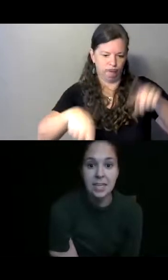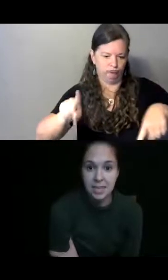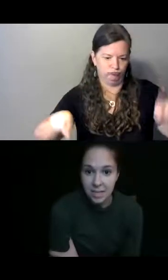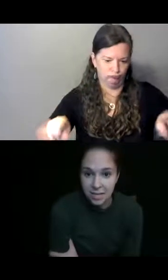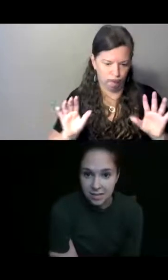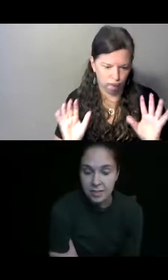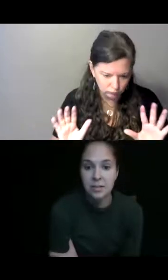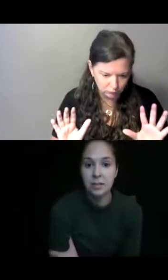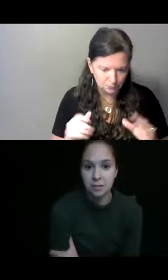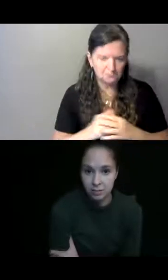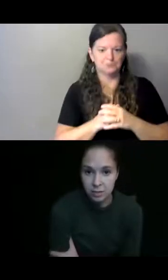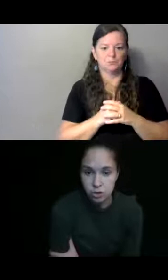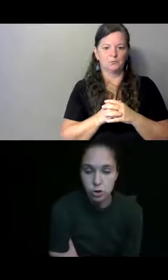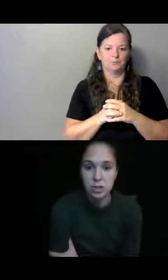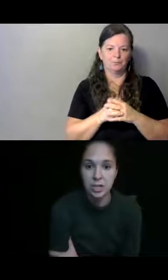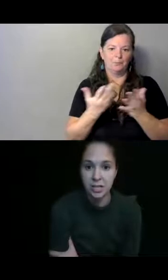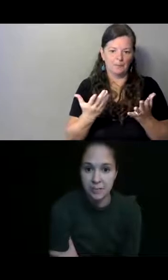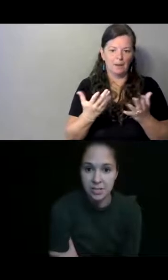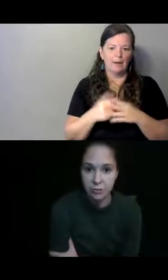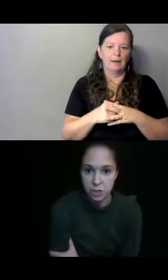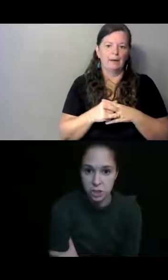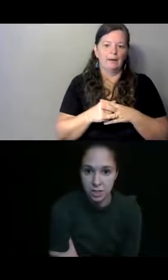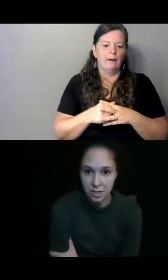and then instruction can be differentiated.